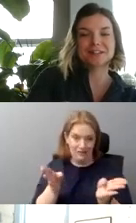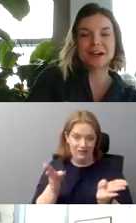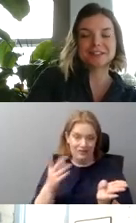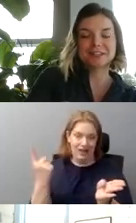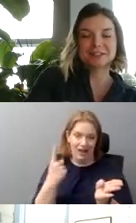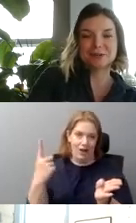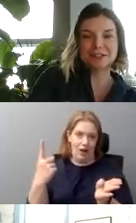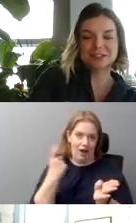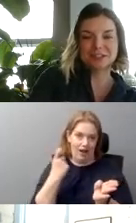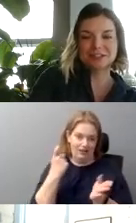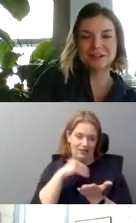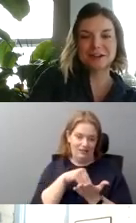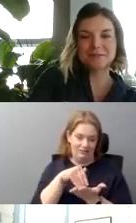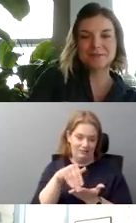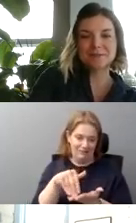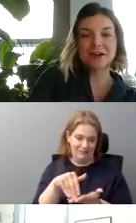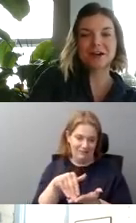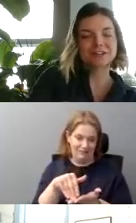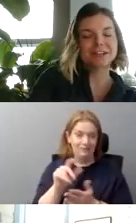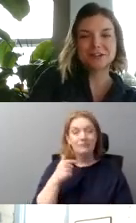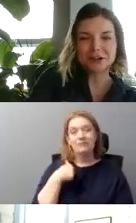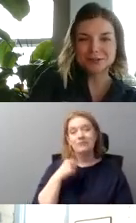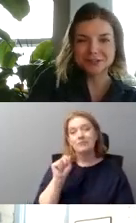gets asked this question. Are there any ghosts?